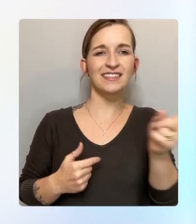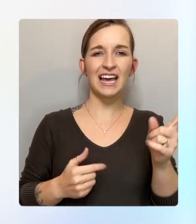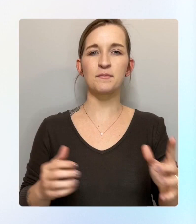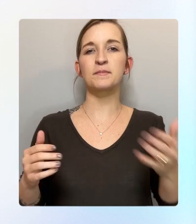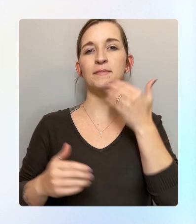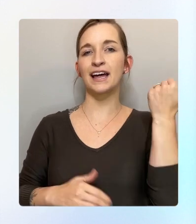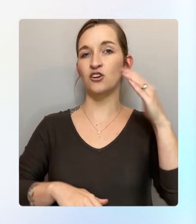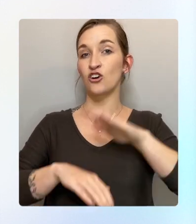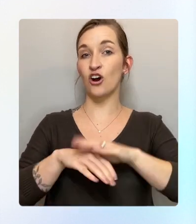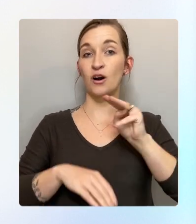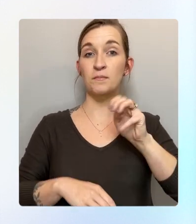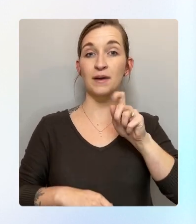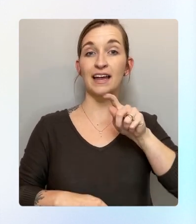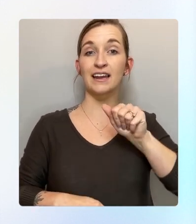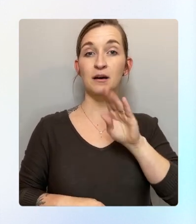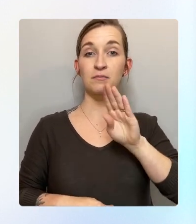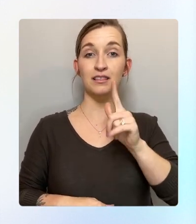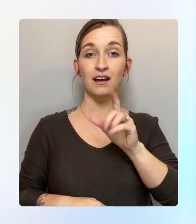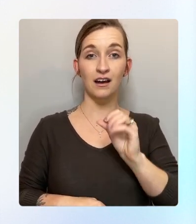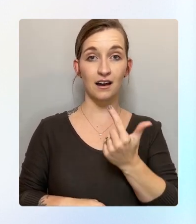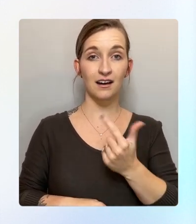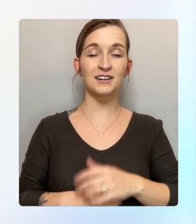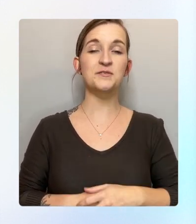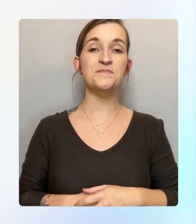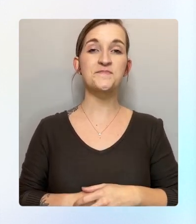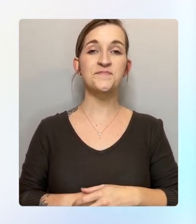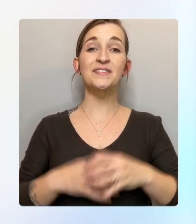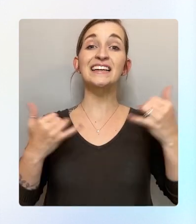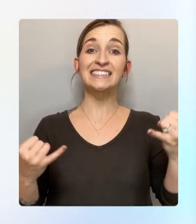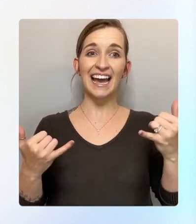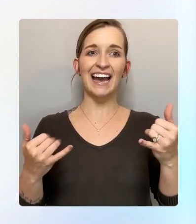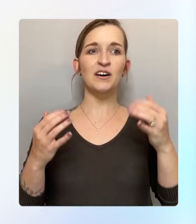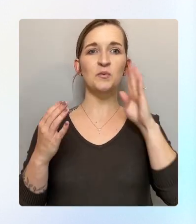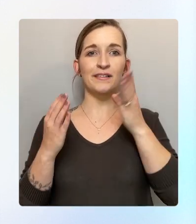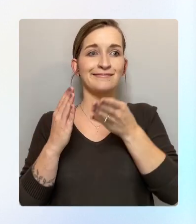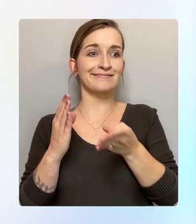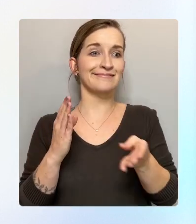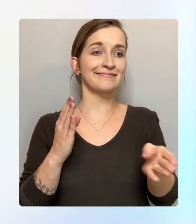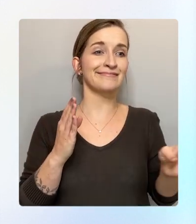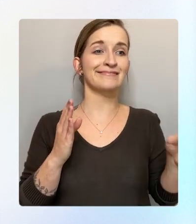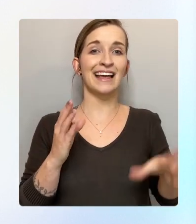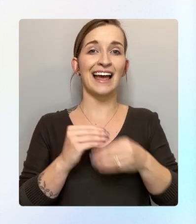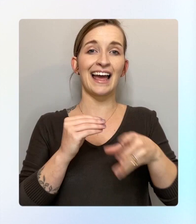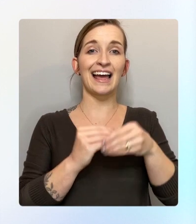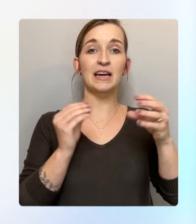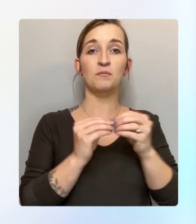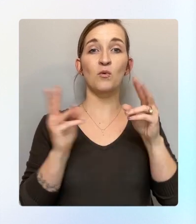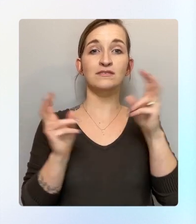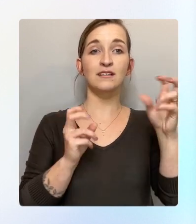to include growing segments such as fitness and productivity, we will continue to expand our research.